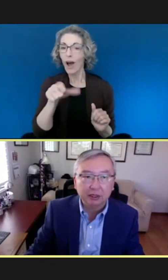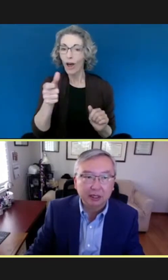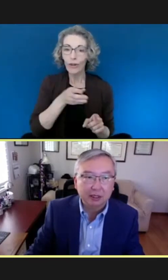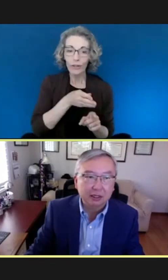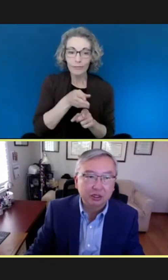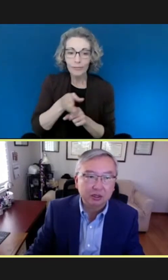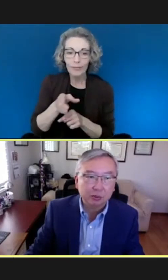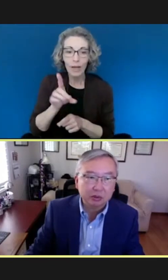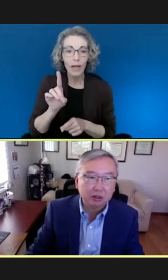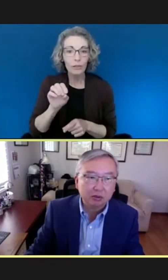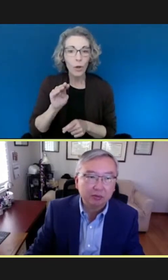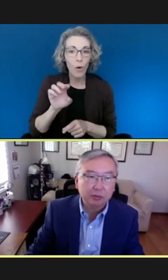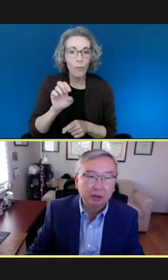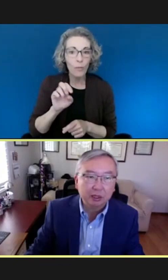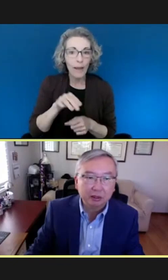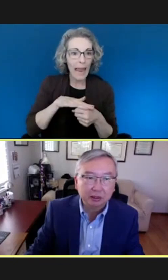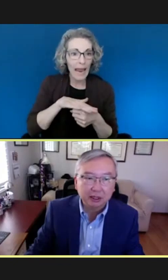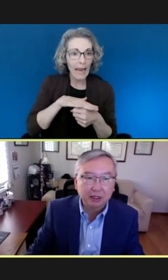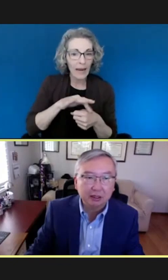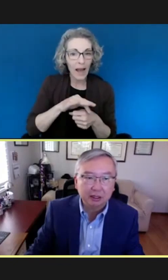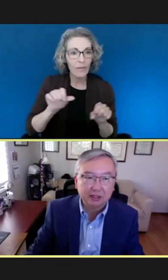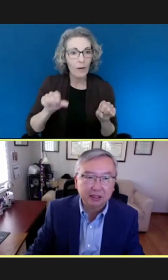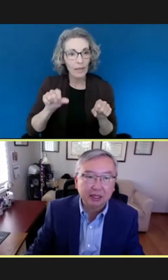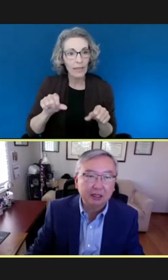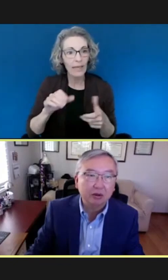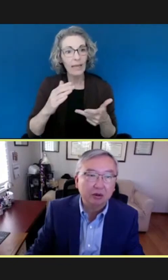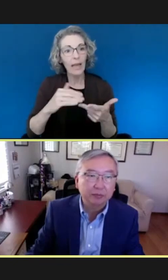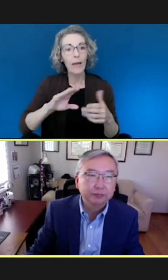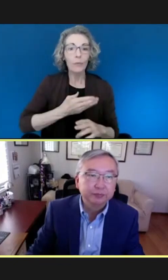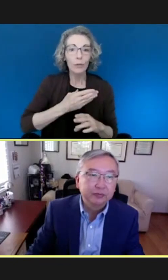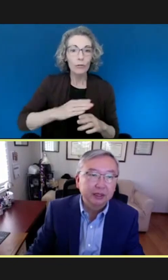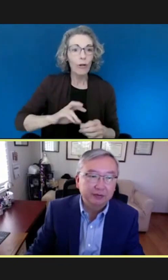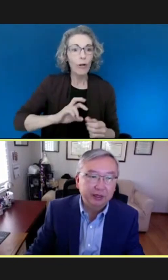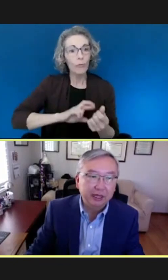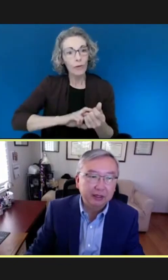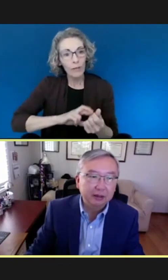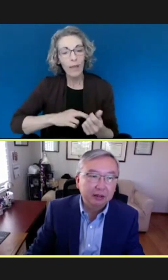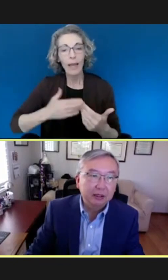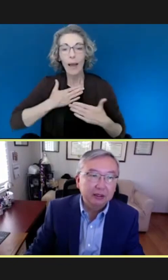as musical-rhythmic, bodily-kinesthetic or athletic.